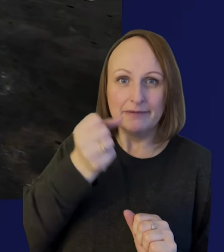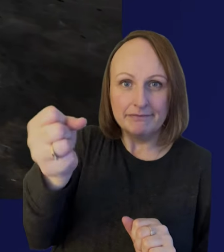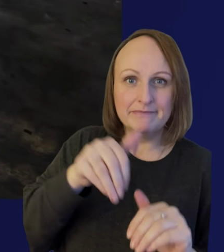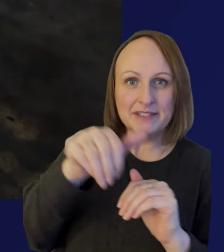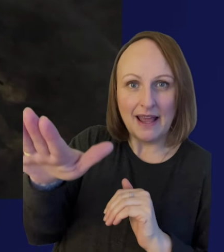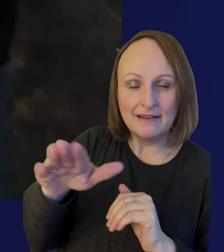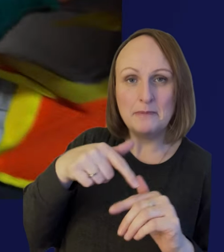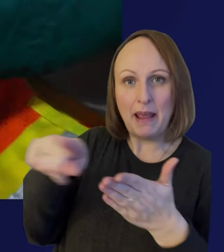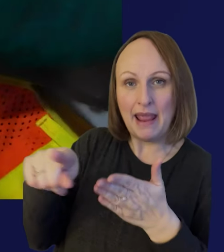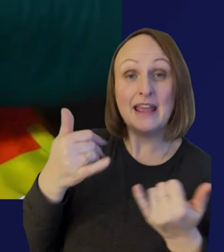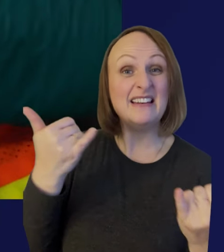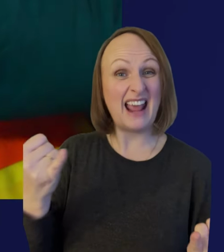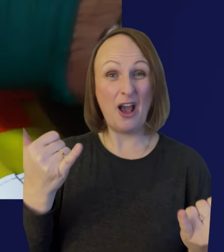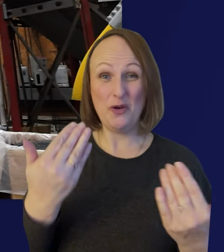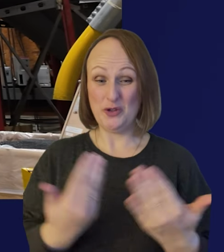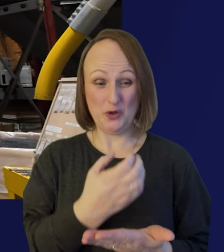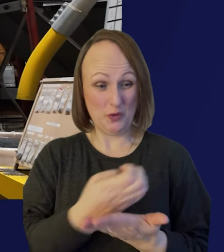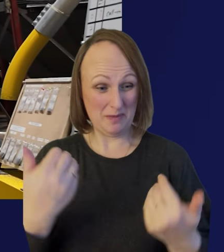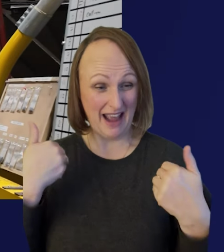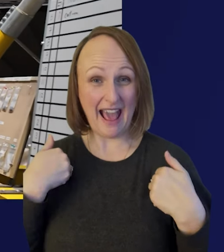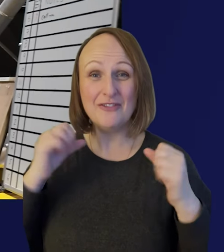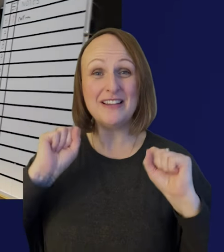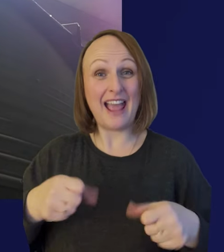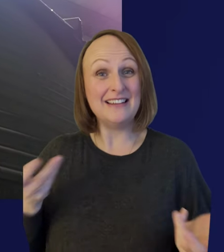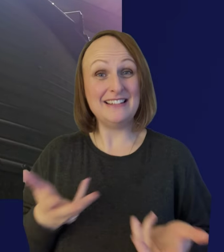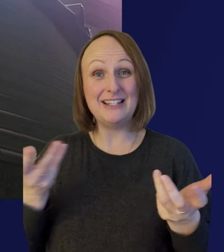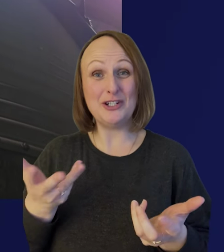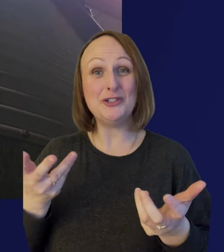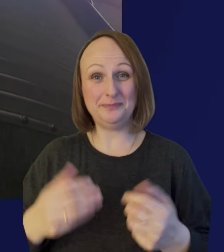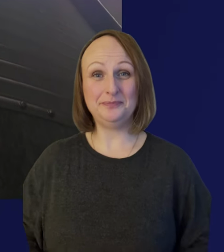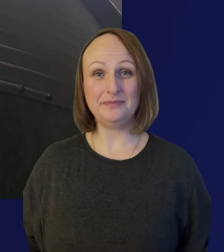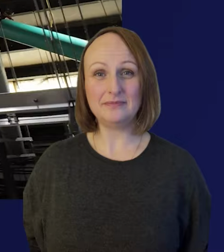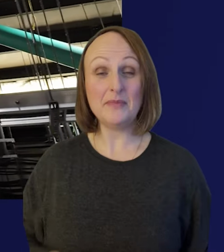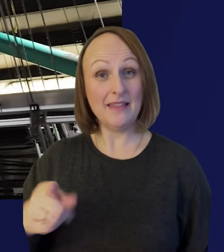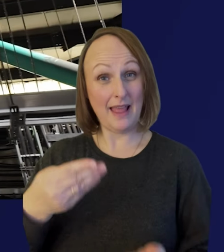Now we can do that recycling in-house. By having this investment we've created this